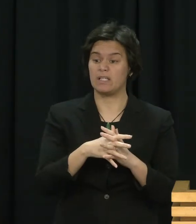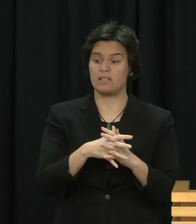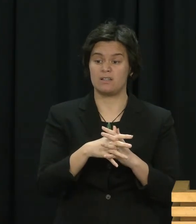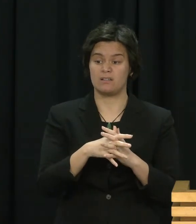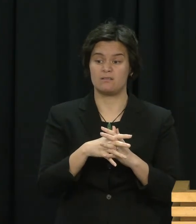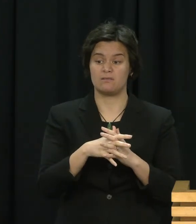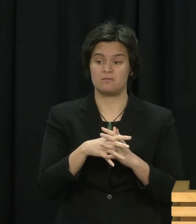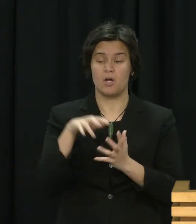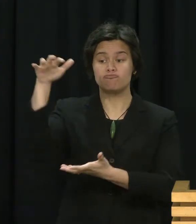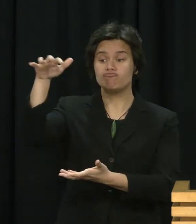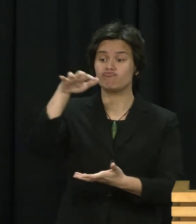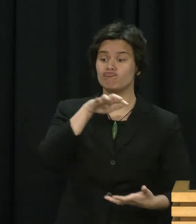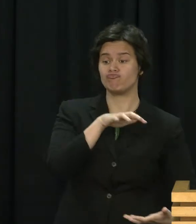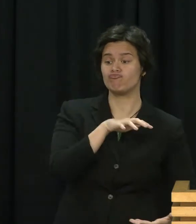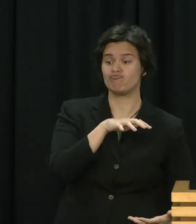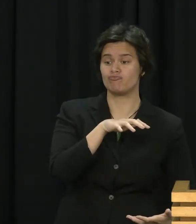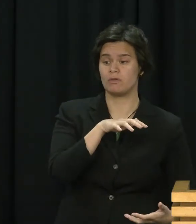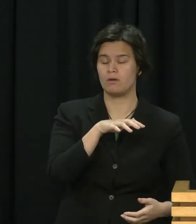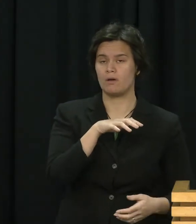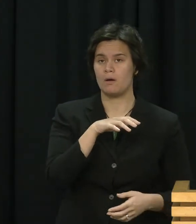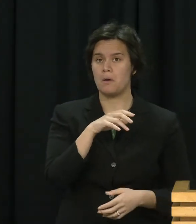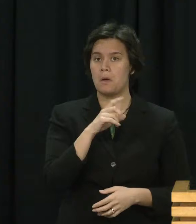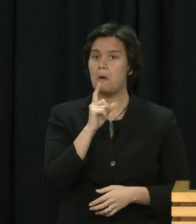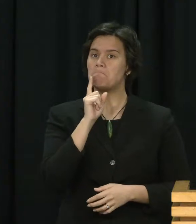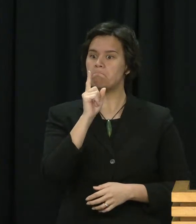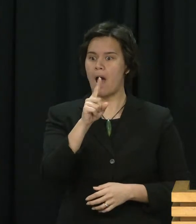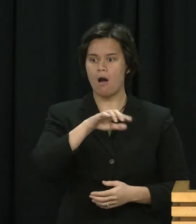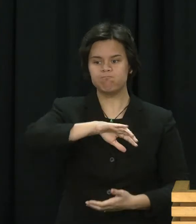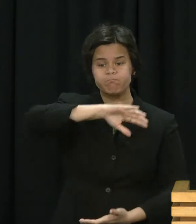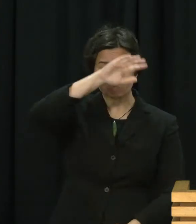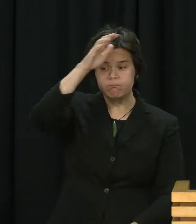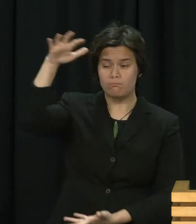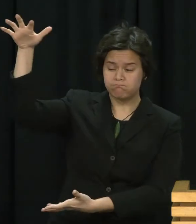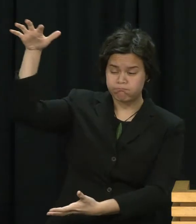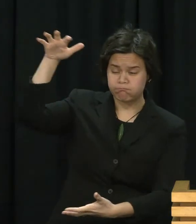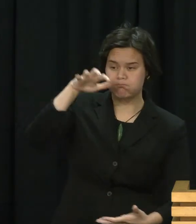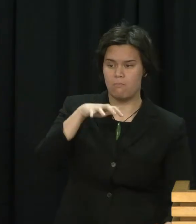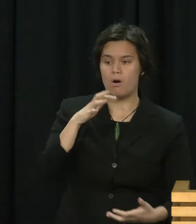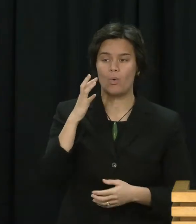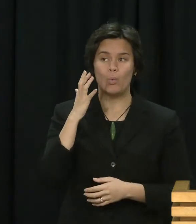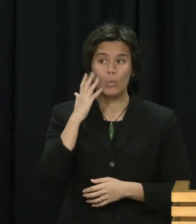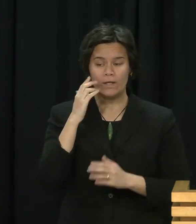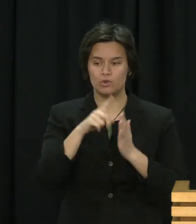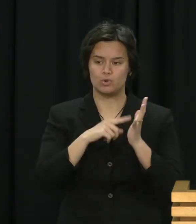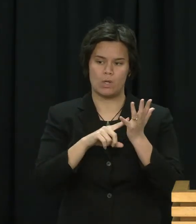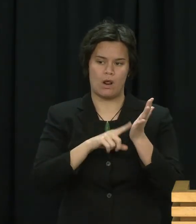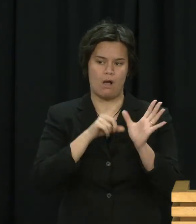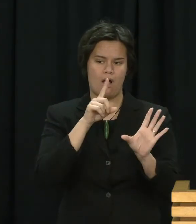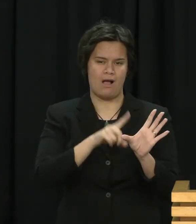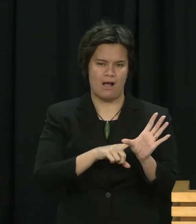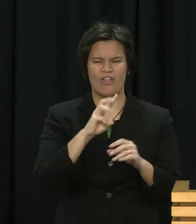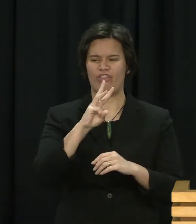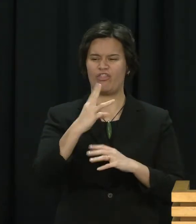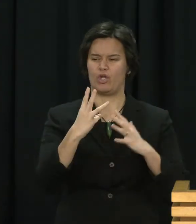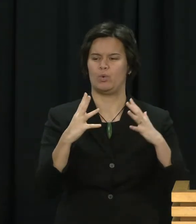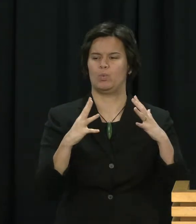supposed to in? Next week? No. We start getting bigger deliveries from next week. But the bigger,